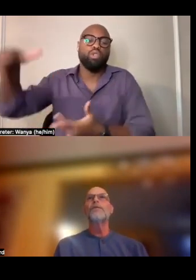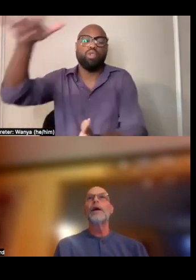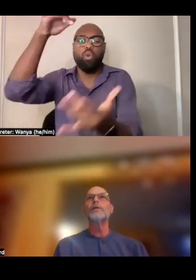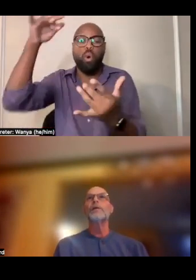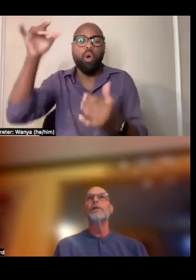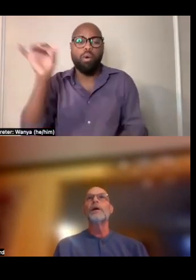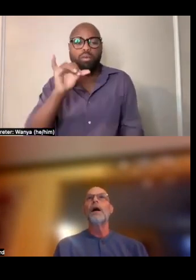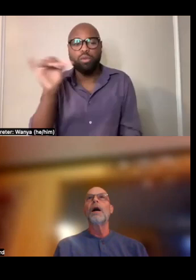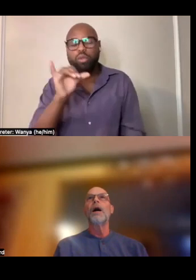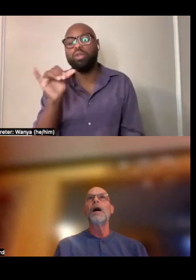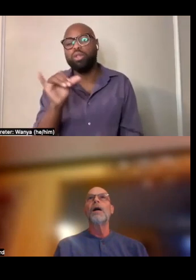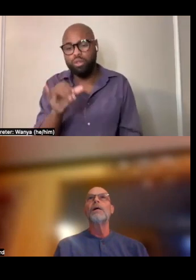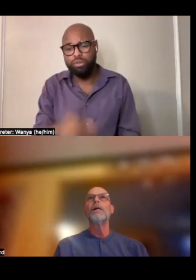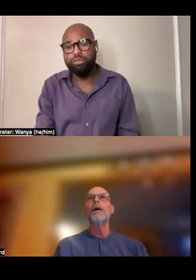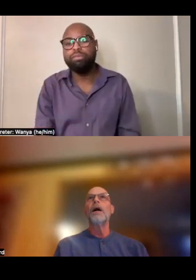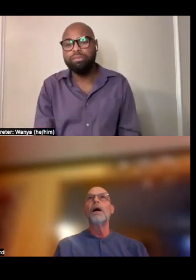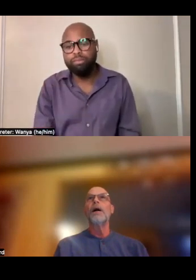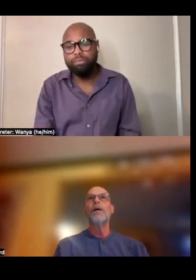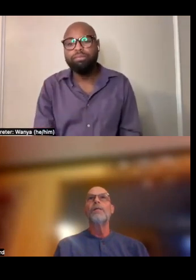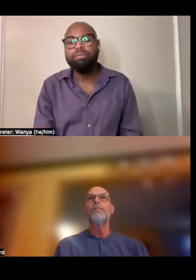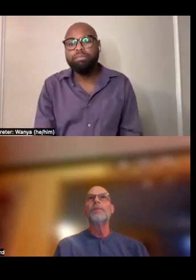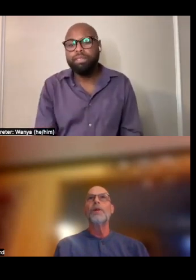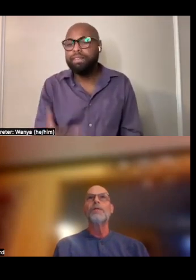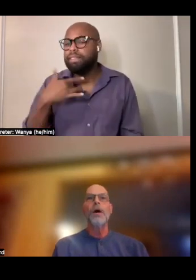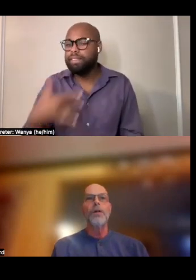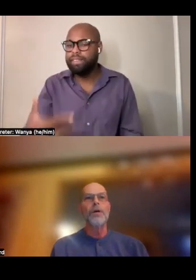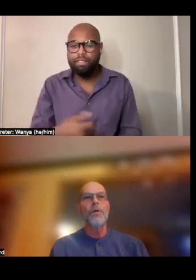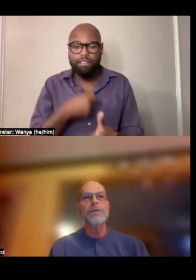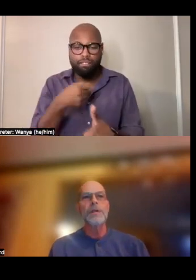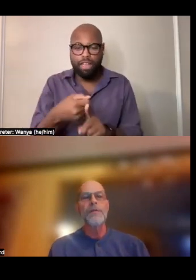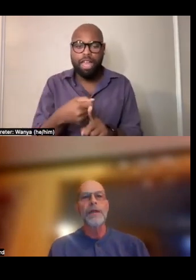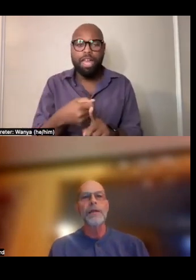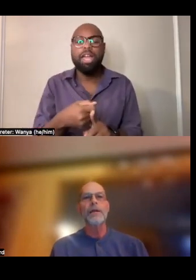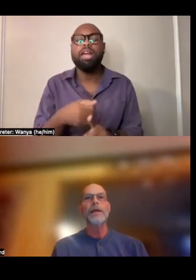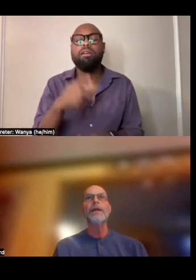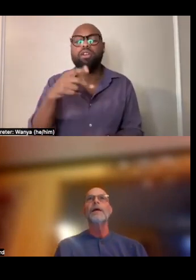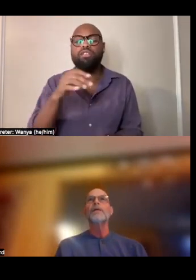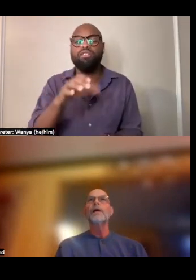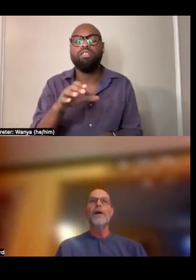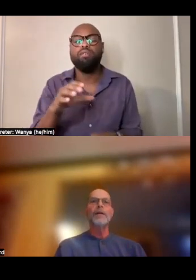affect people of color more significantly, that affect